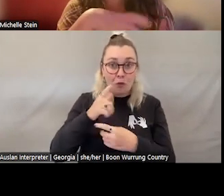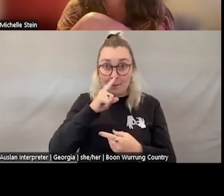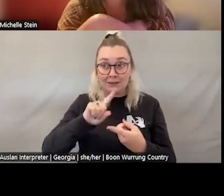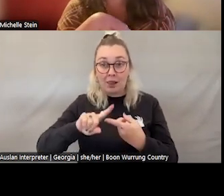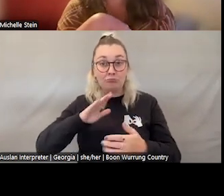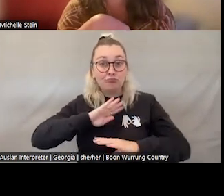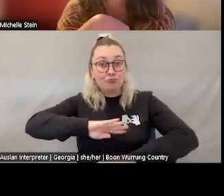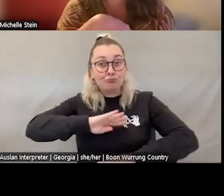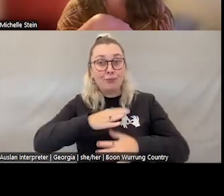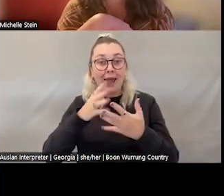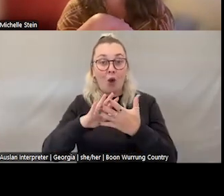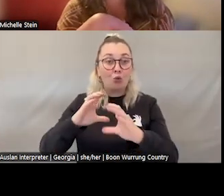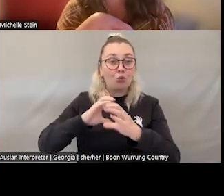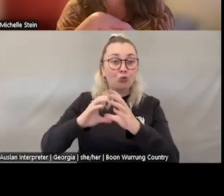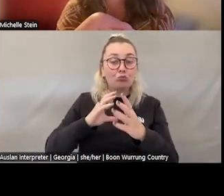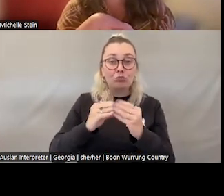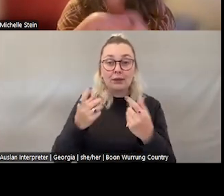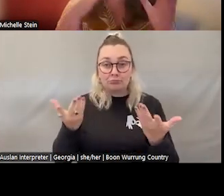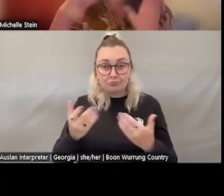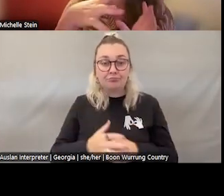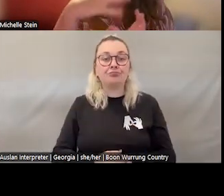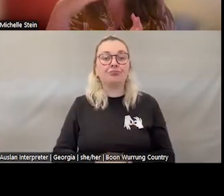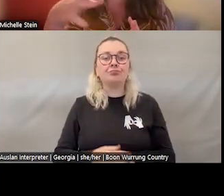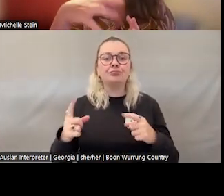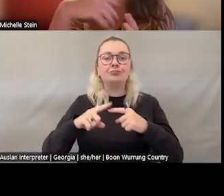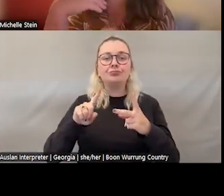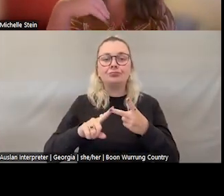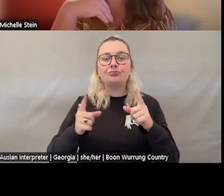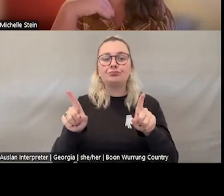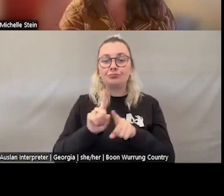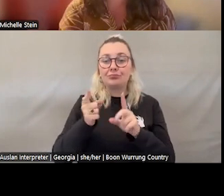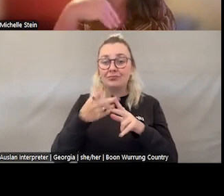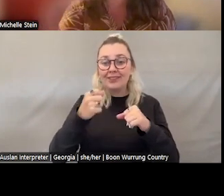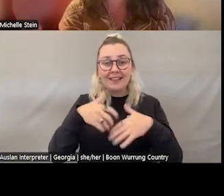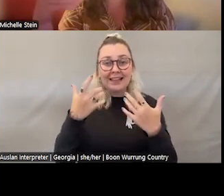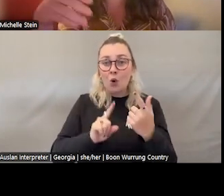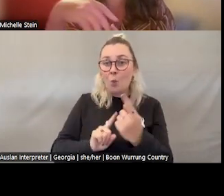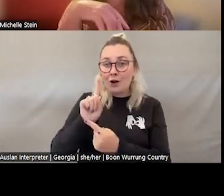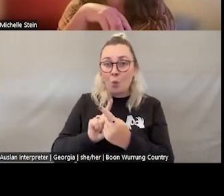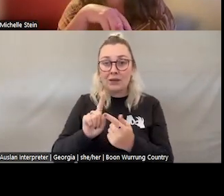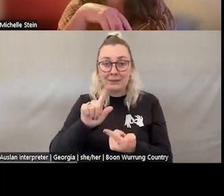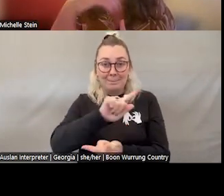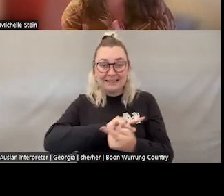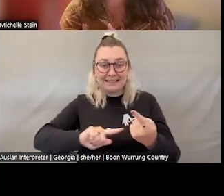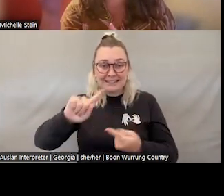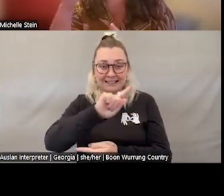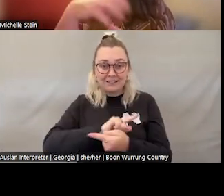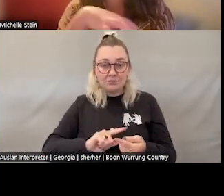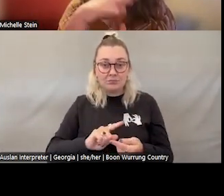they are being communicated with. Also, if you're holding any one-on-one meetings, again, thinking